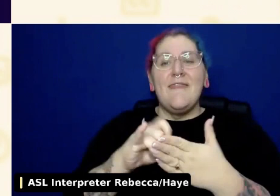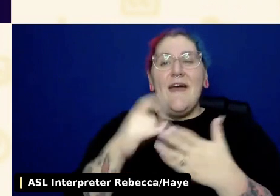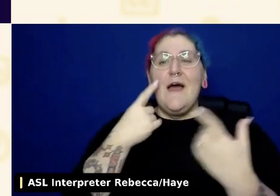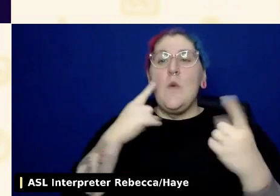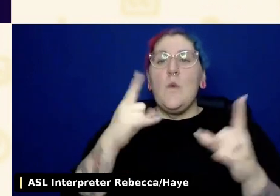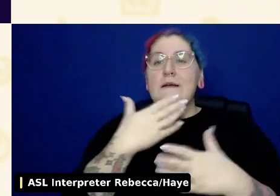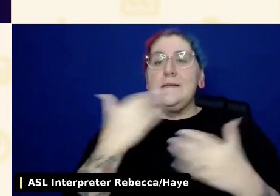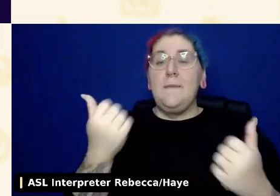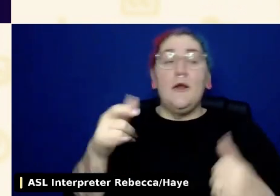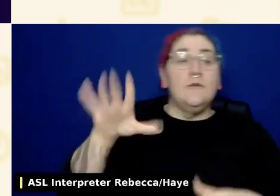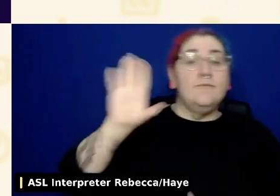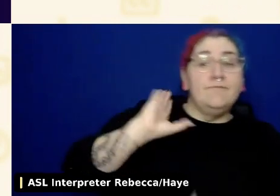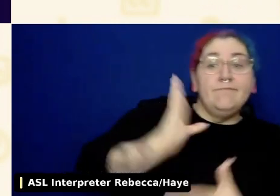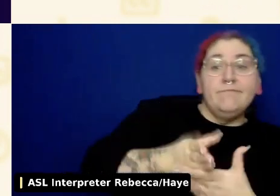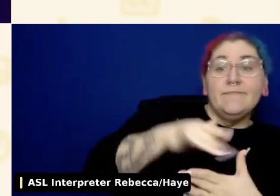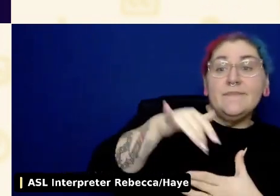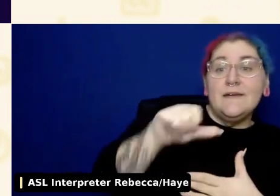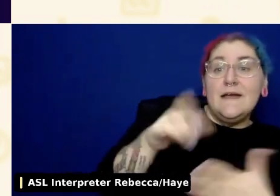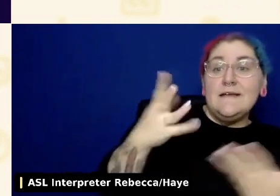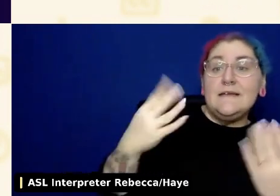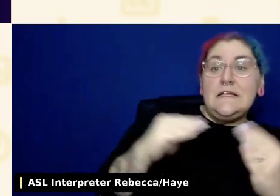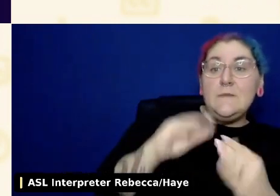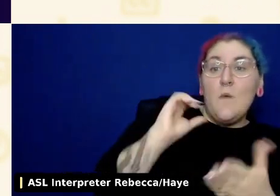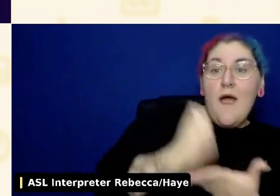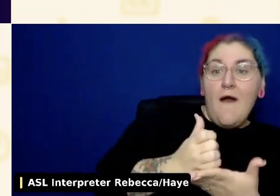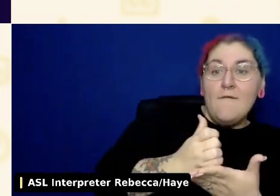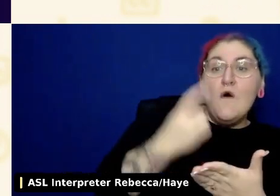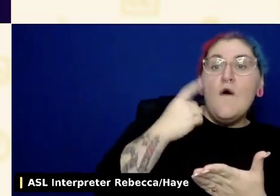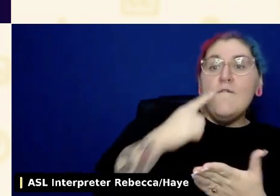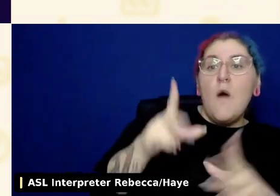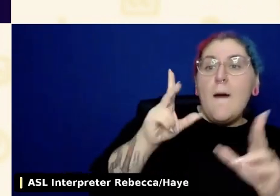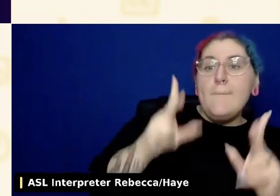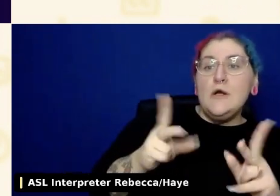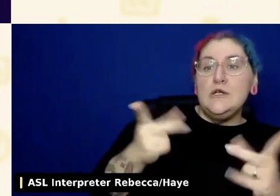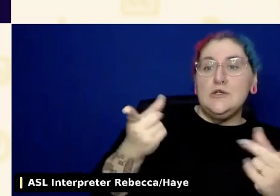The sighted screen reader user who is also an accessibility specialist